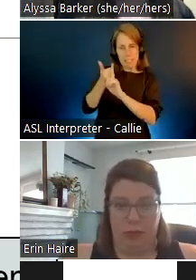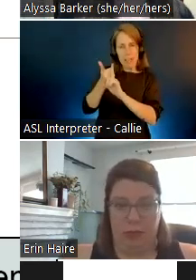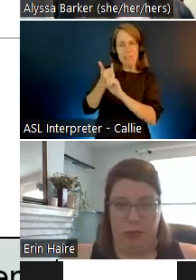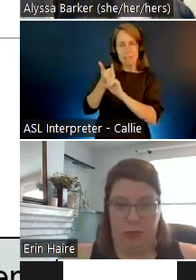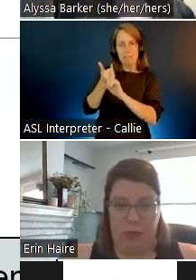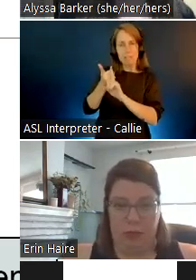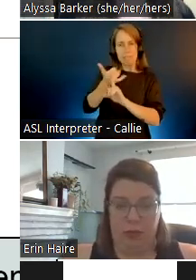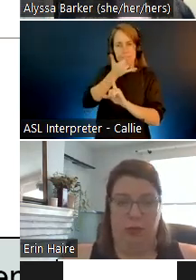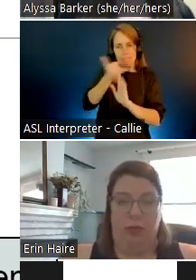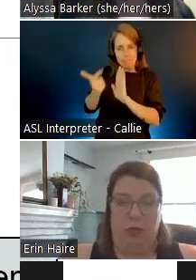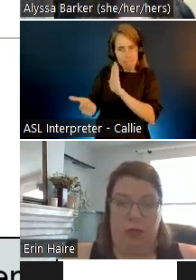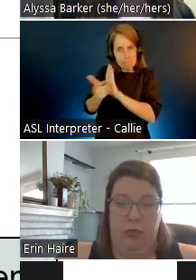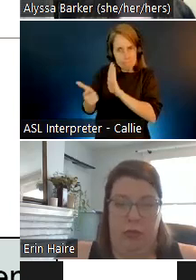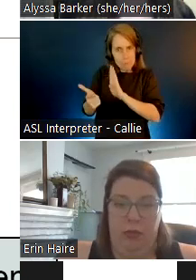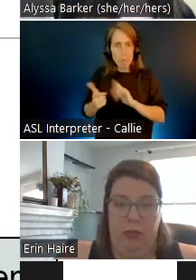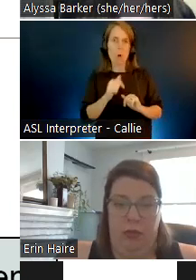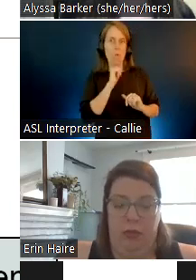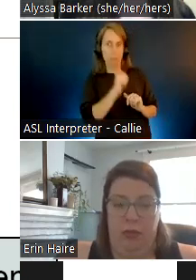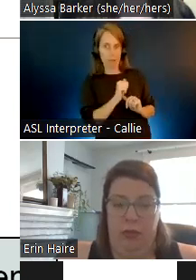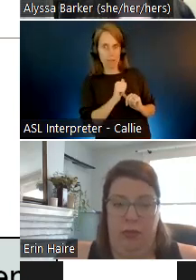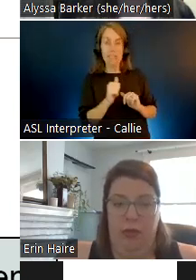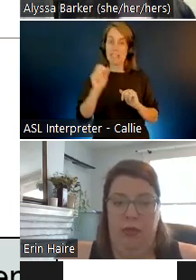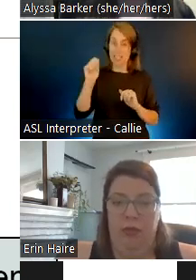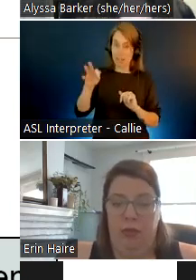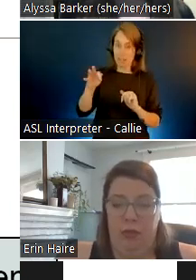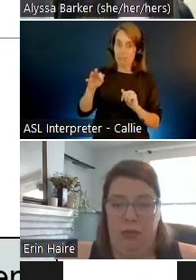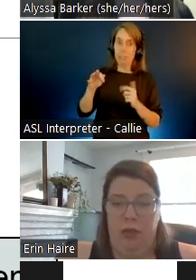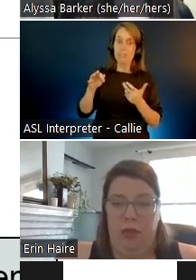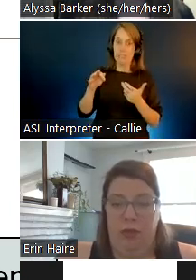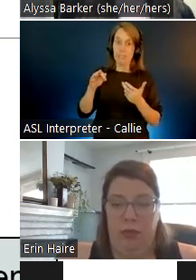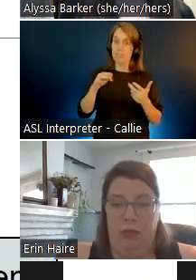outcomes are no reasonable cause meaning we didn't find enough evidence that there was a